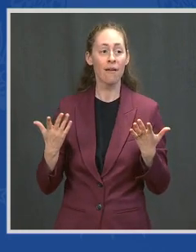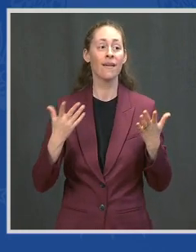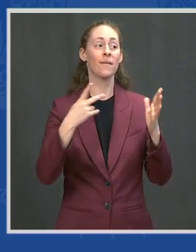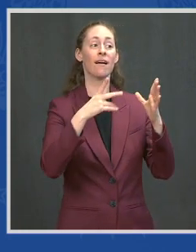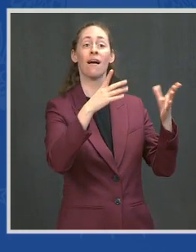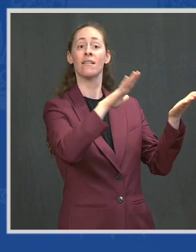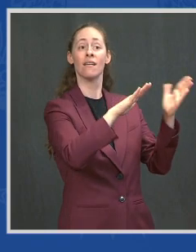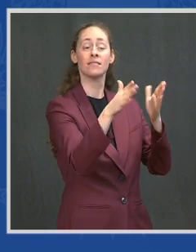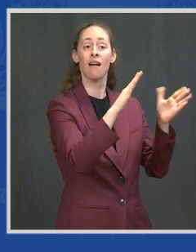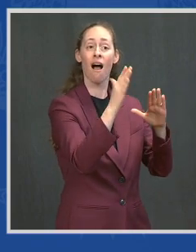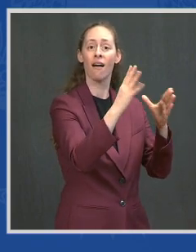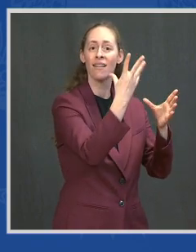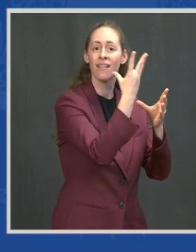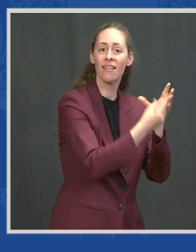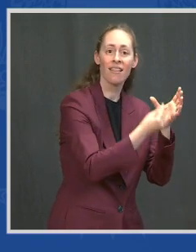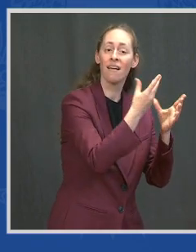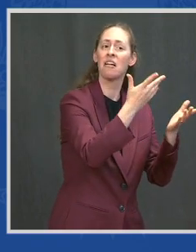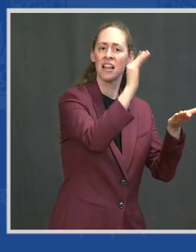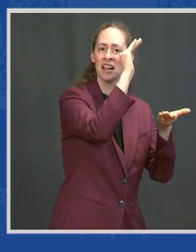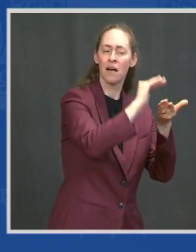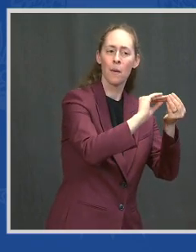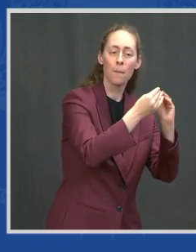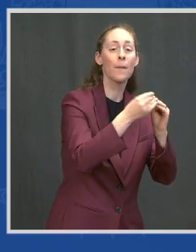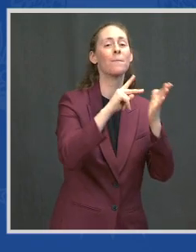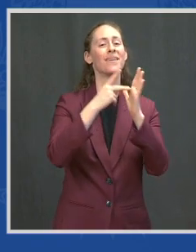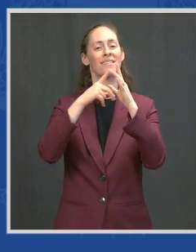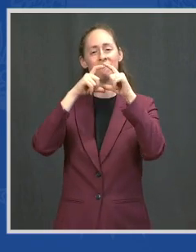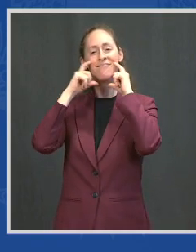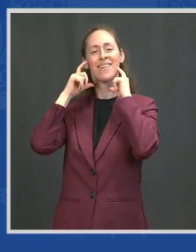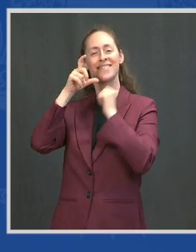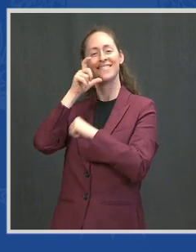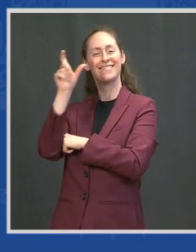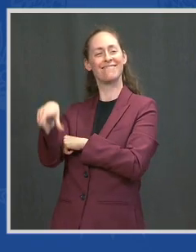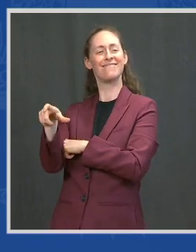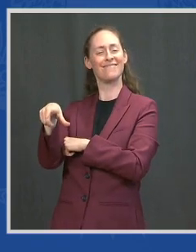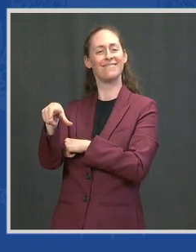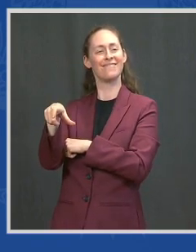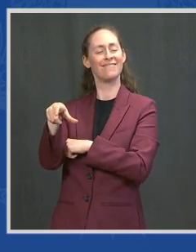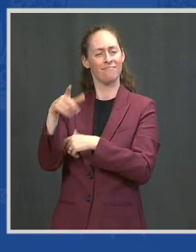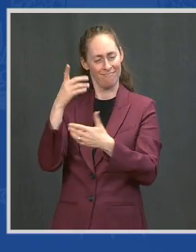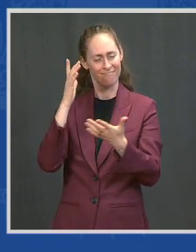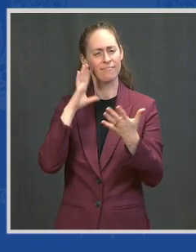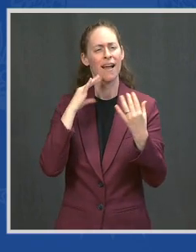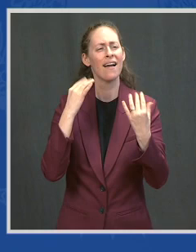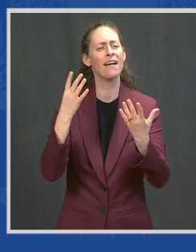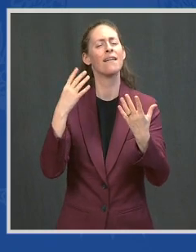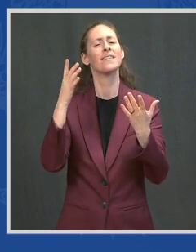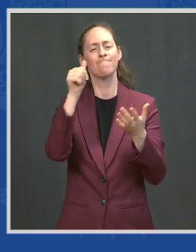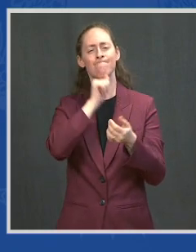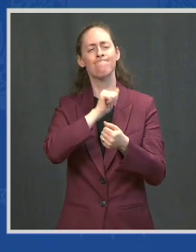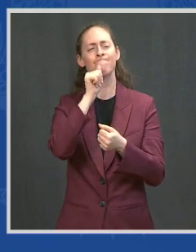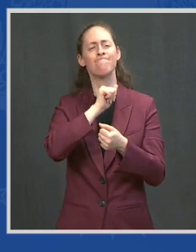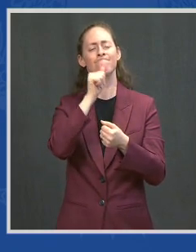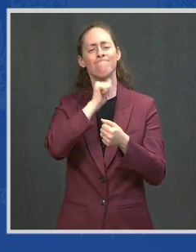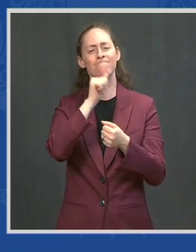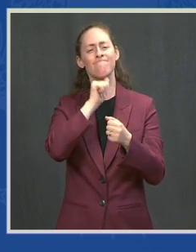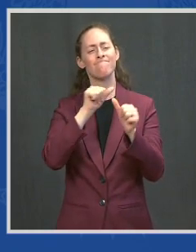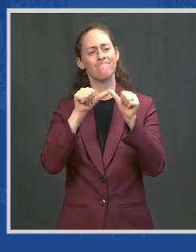I know it will take time to get everyone back -- everything back to normal. You know we're all going to have to be patient with one another.